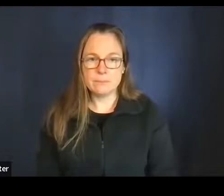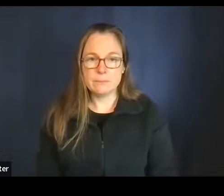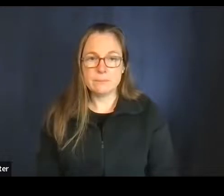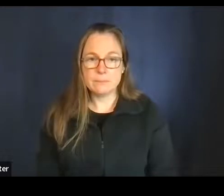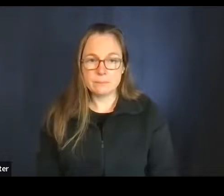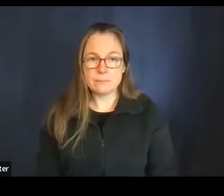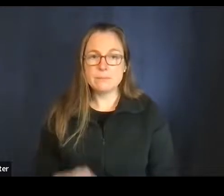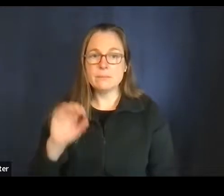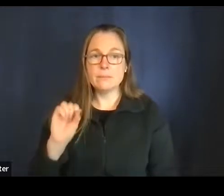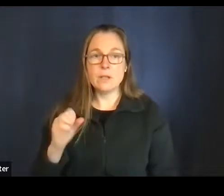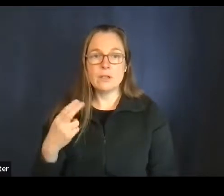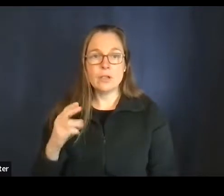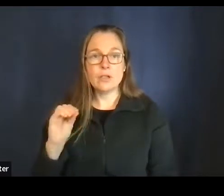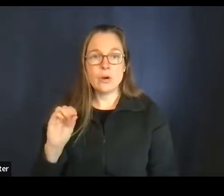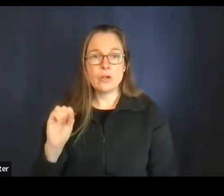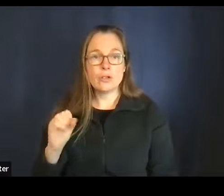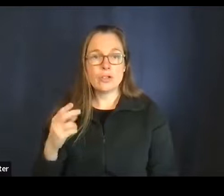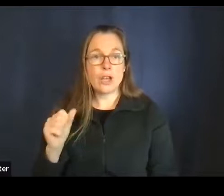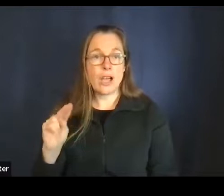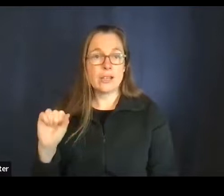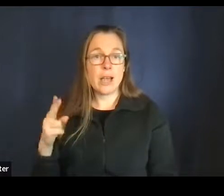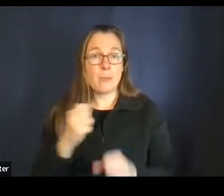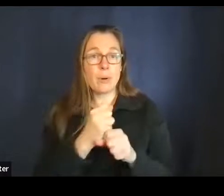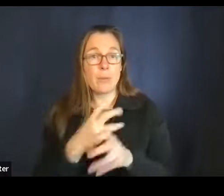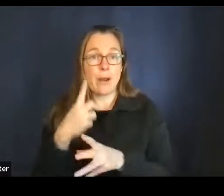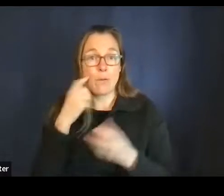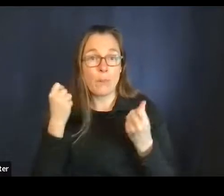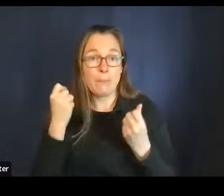Shoshanah’s been preparing for this for years before the charter commission.